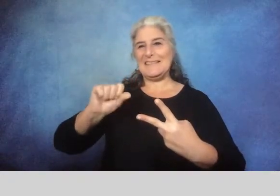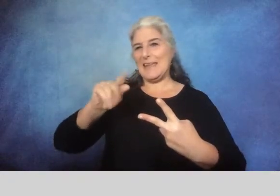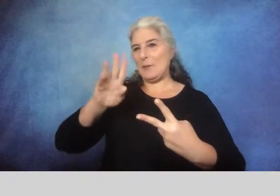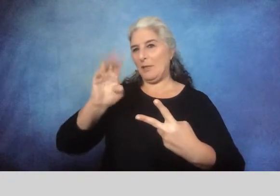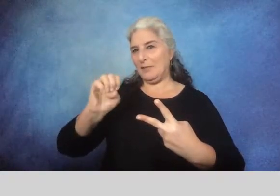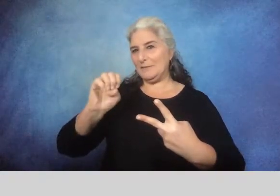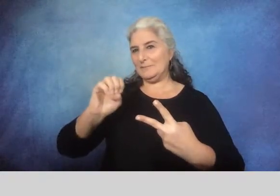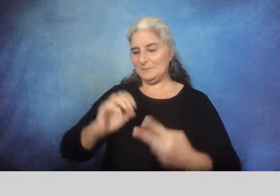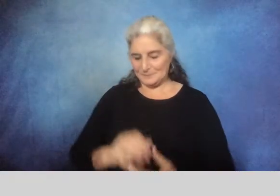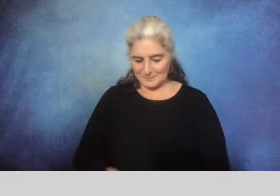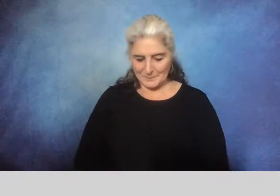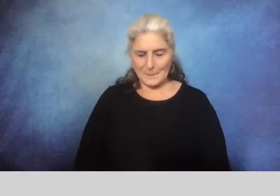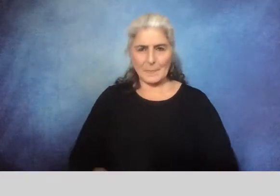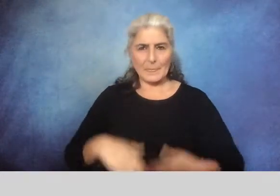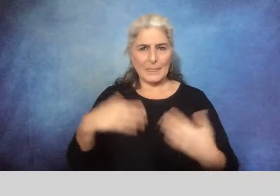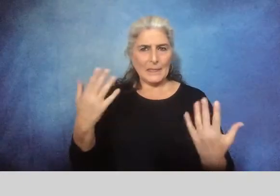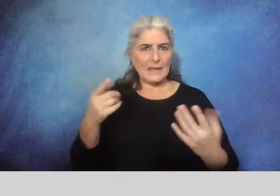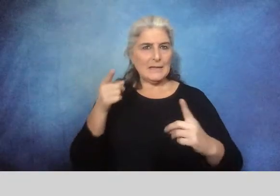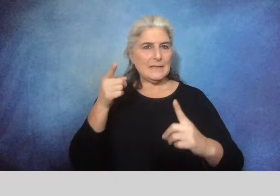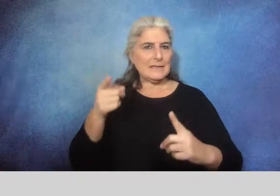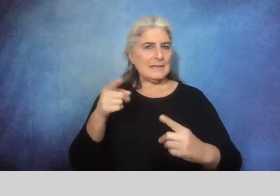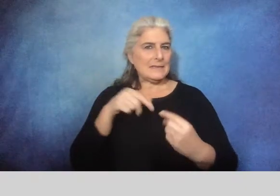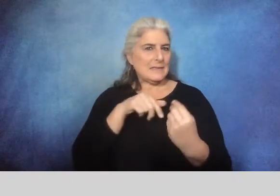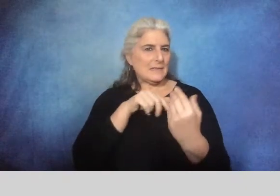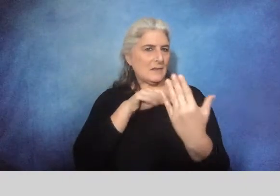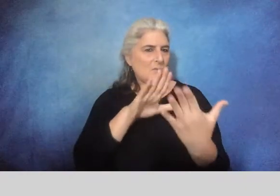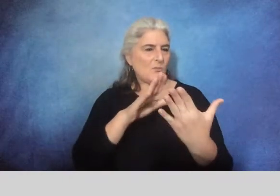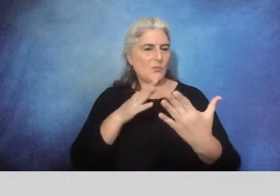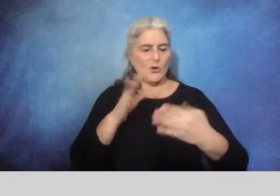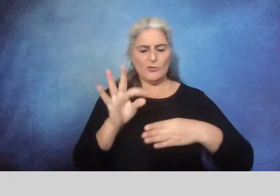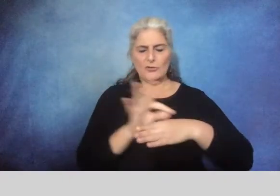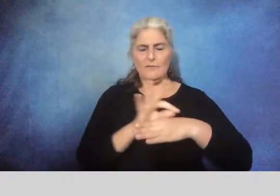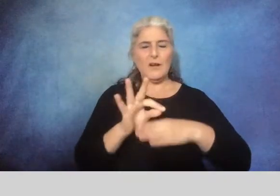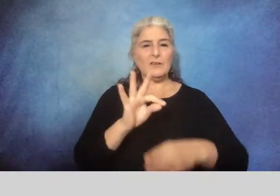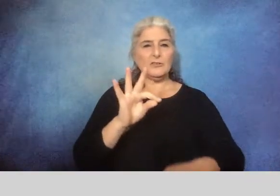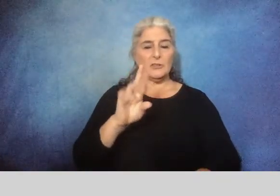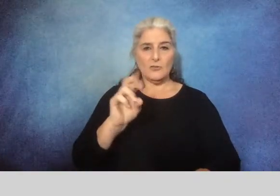So, what are the shortcomings of this function: render_output?